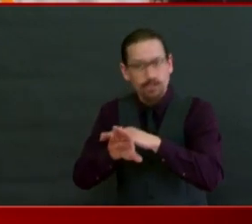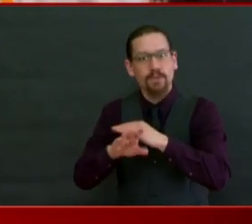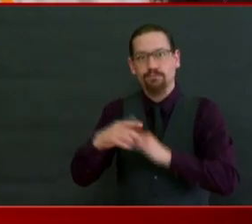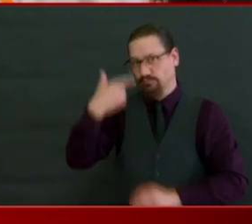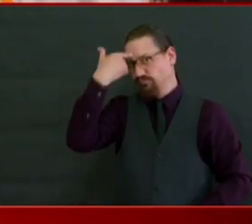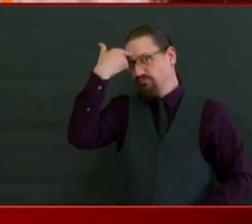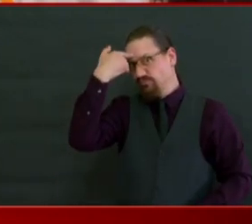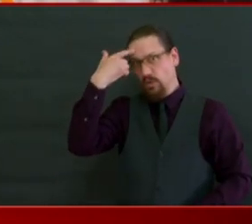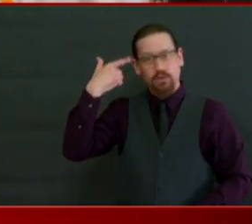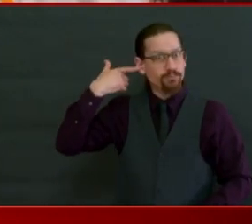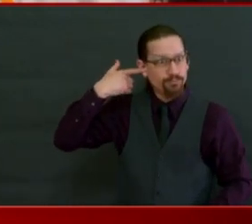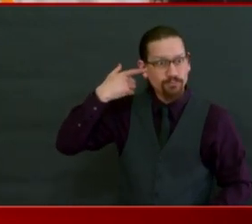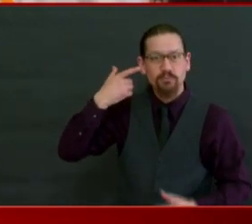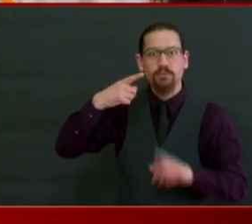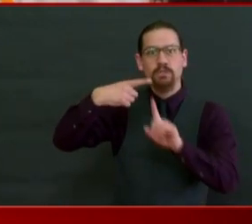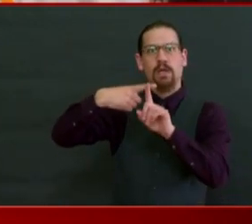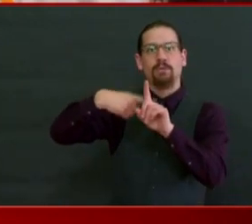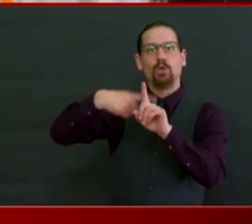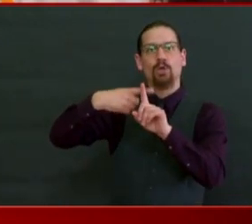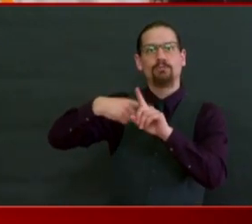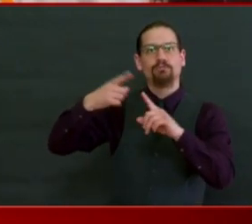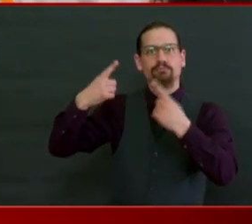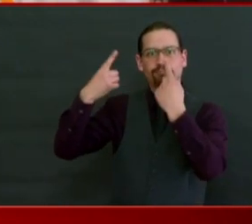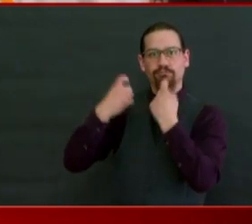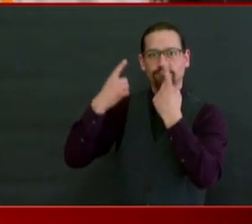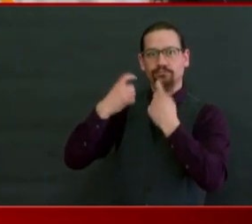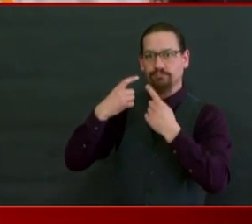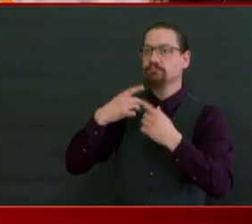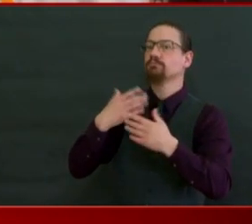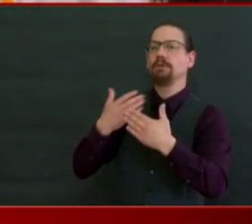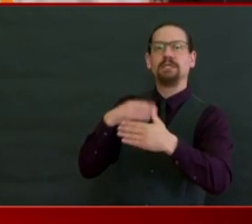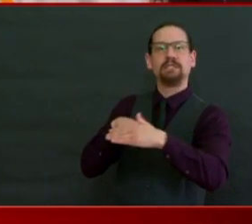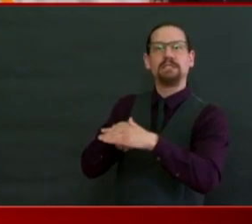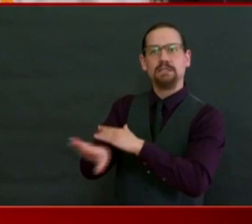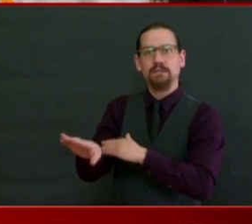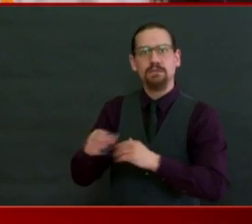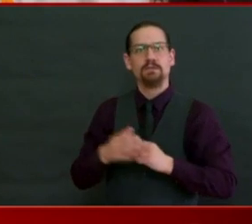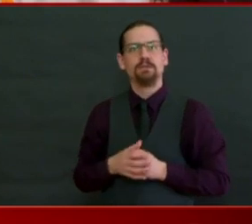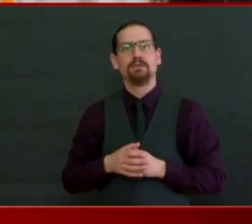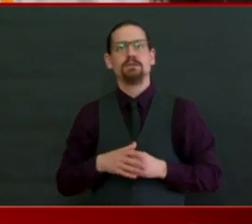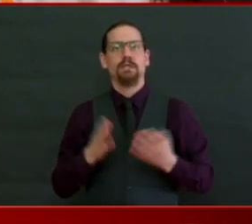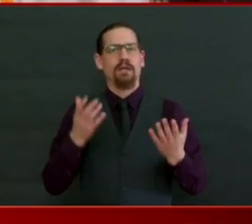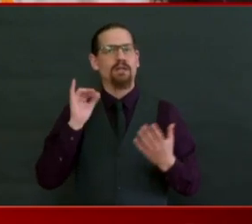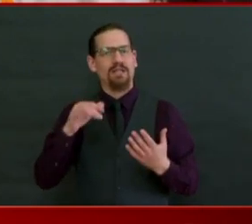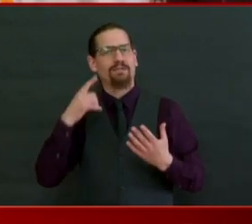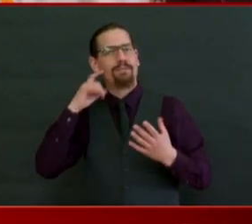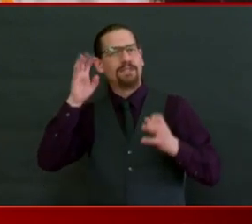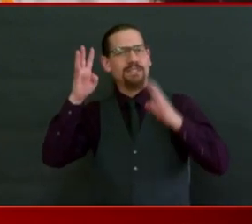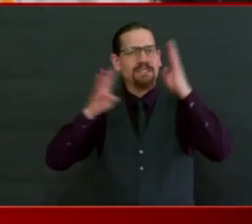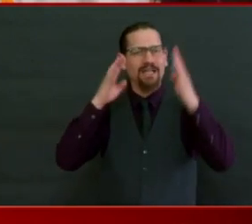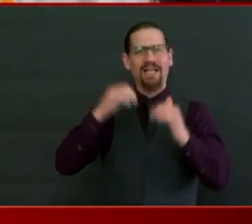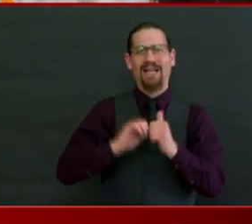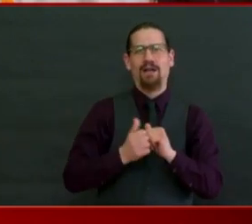DO SOME FORM OF TEMPERATURE CHECKING SO YOU MIGHT WANT TO THINK ABOUT THAT, HOW YOU WOULD GO ABOUT THAT.